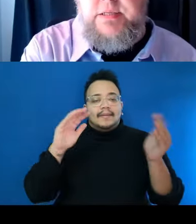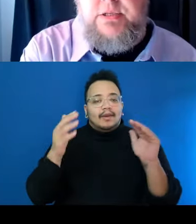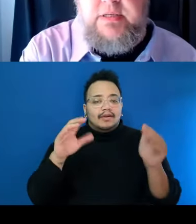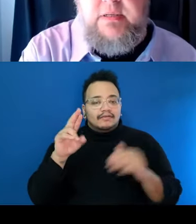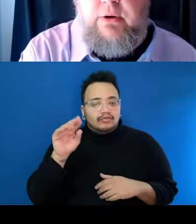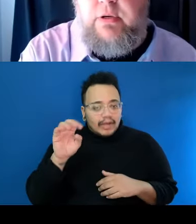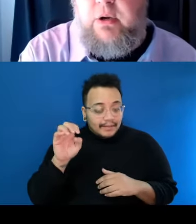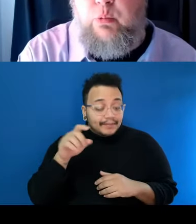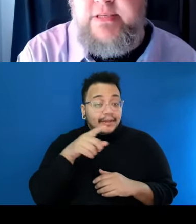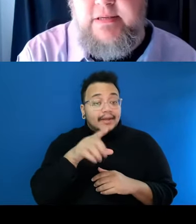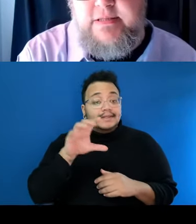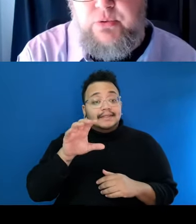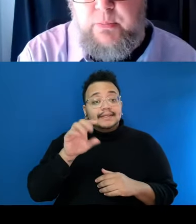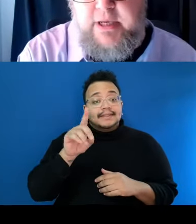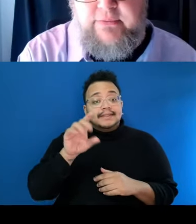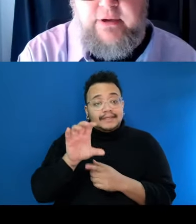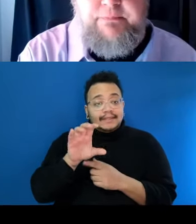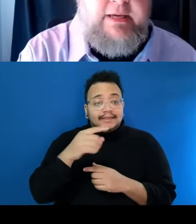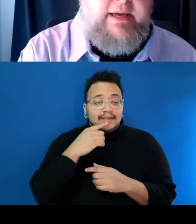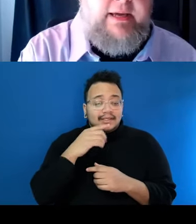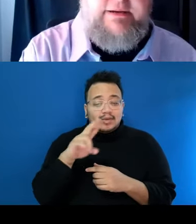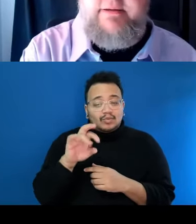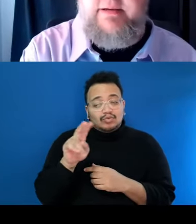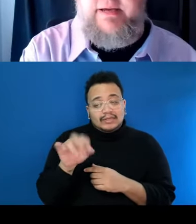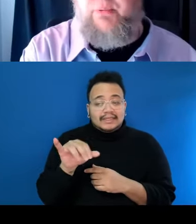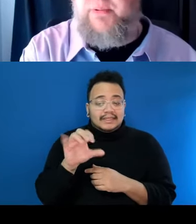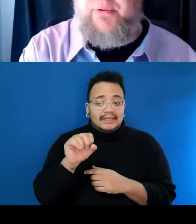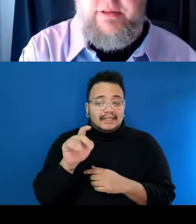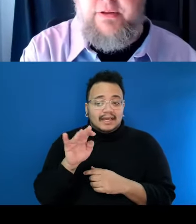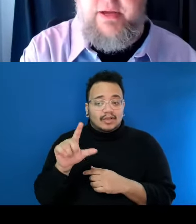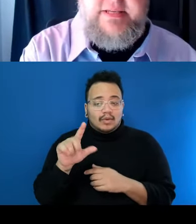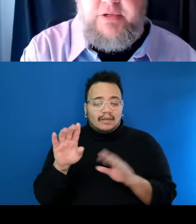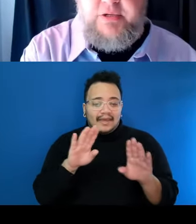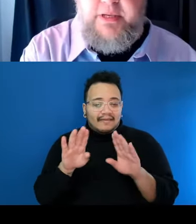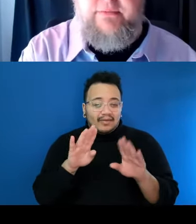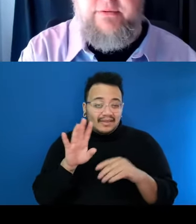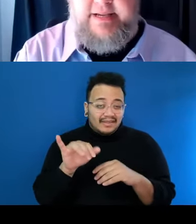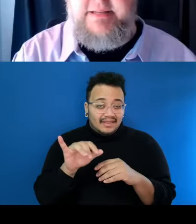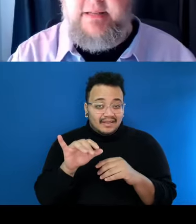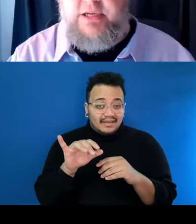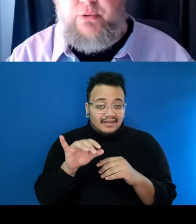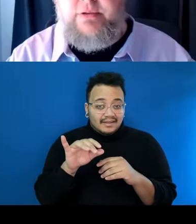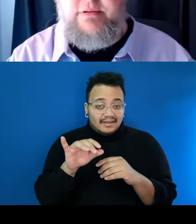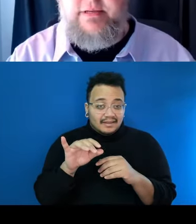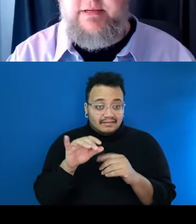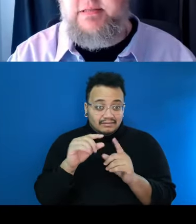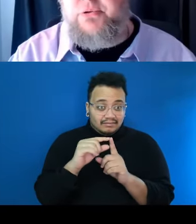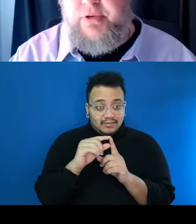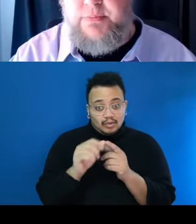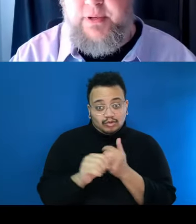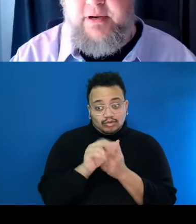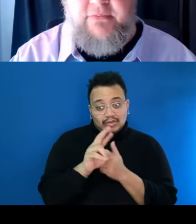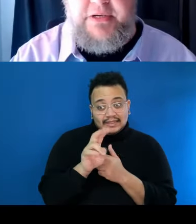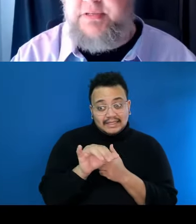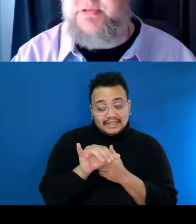CDC talks about risky sexual behavior and I wanna be really clear that risky sexual behavior, doesn't equal sexually transmitted infections.